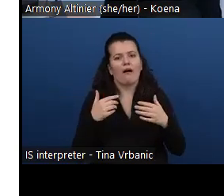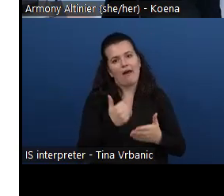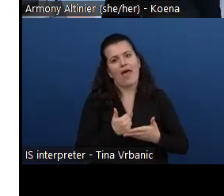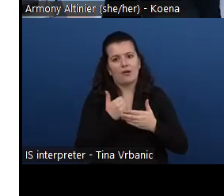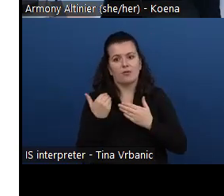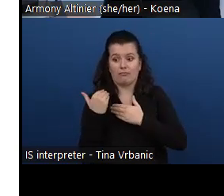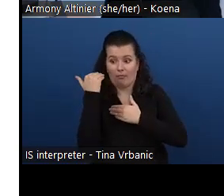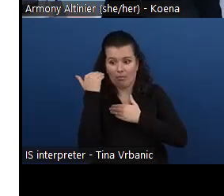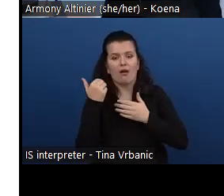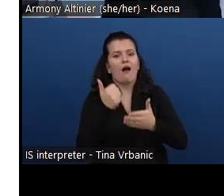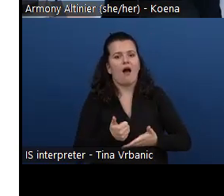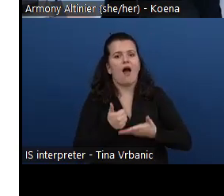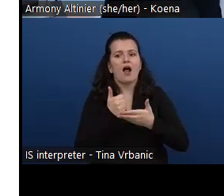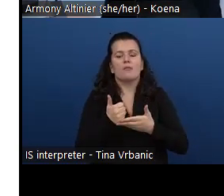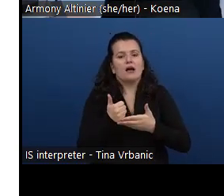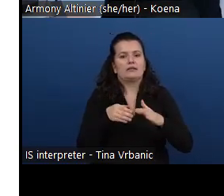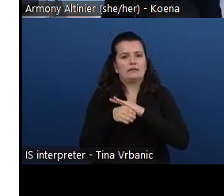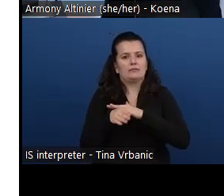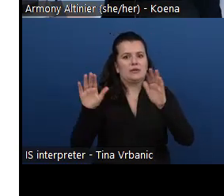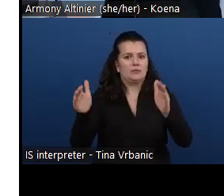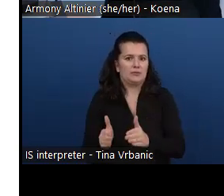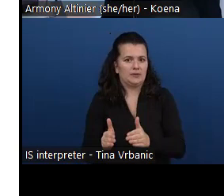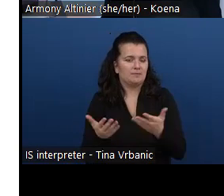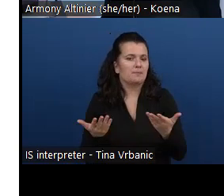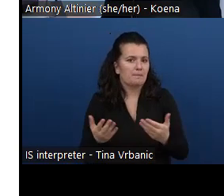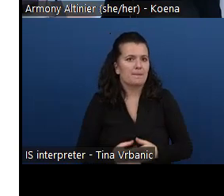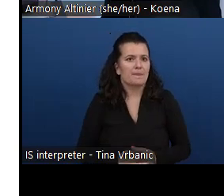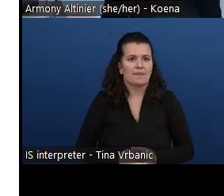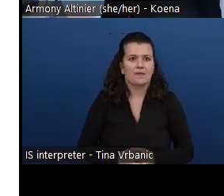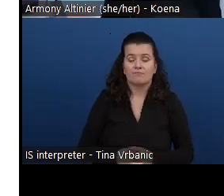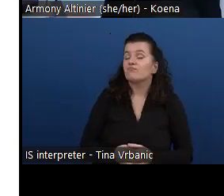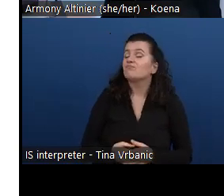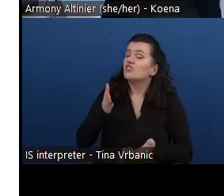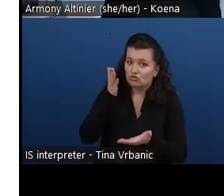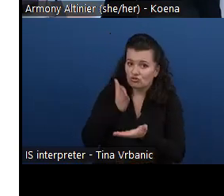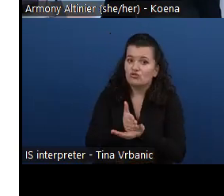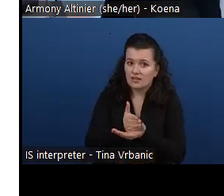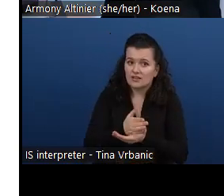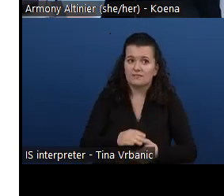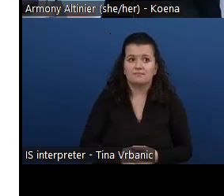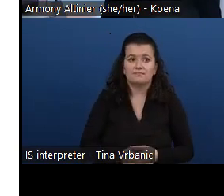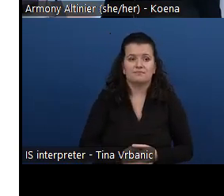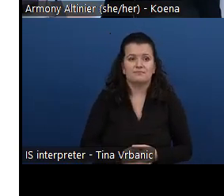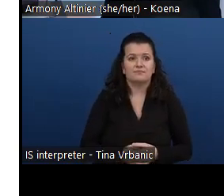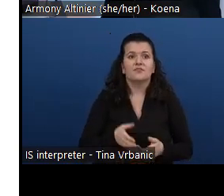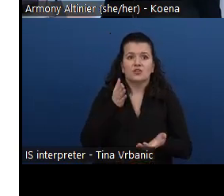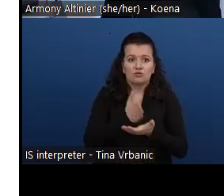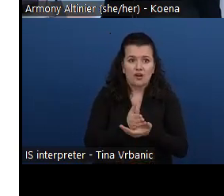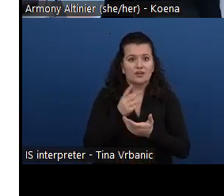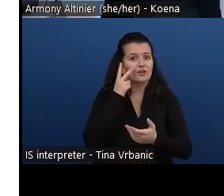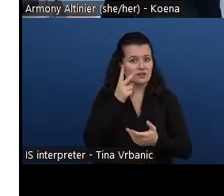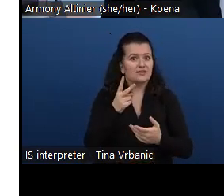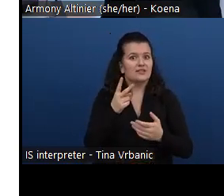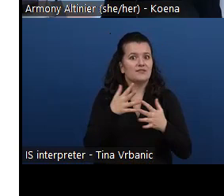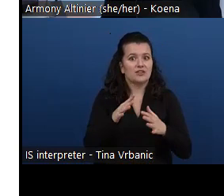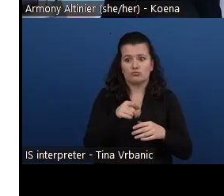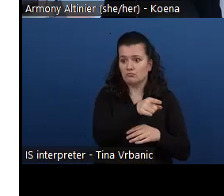The abuse of derogation is denounced by associations.